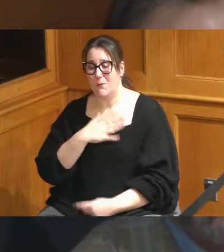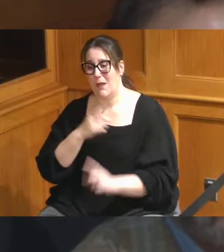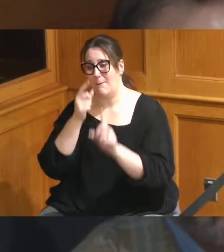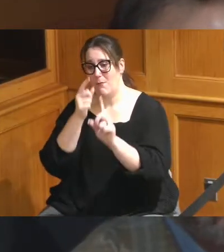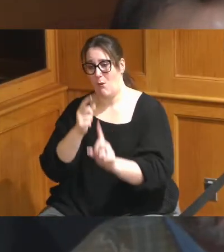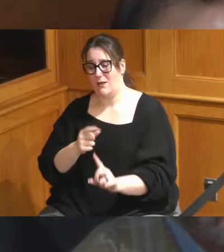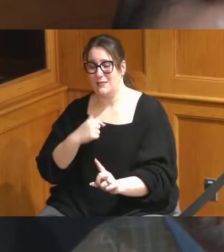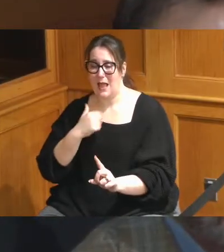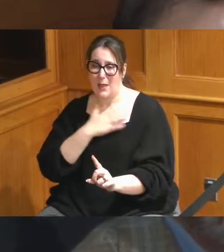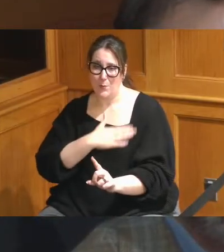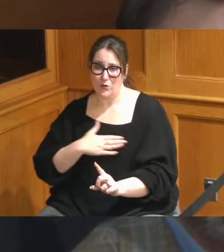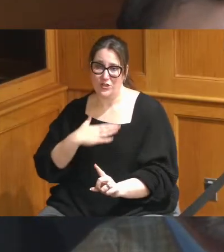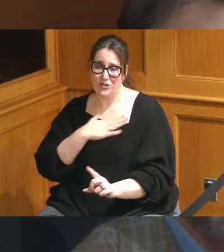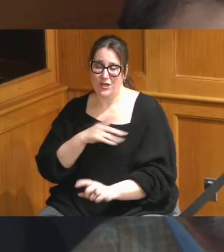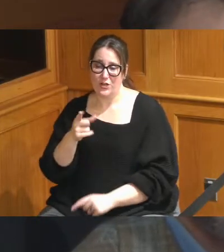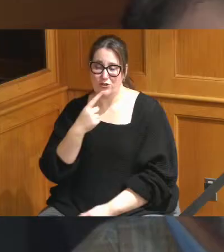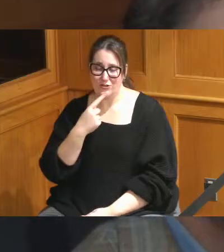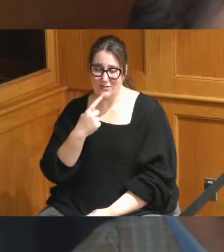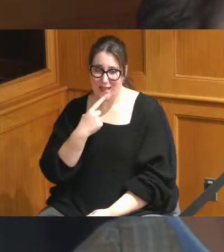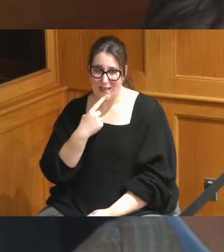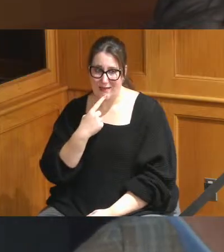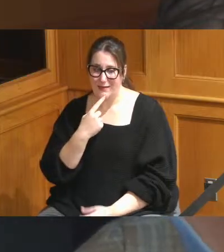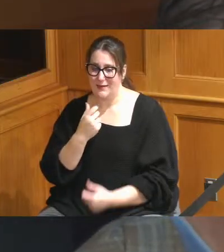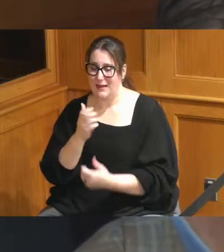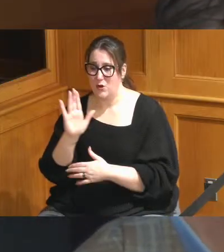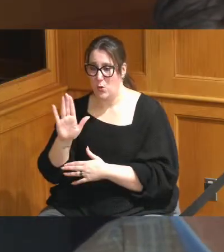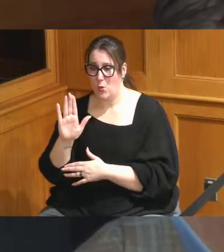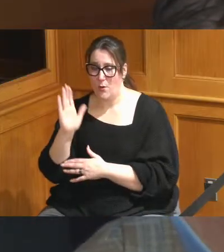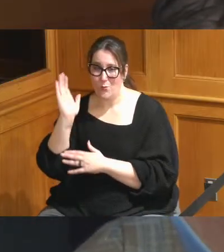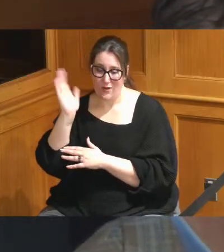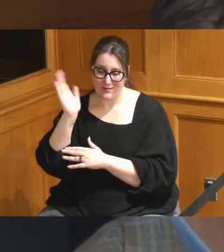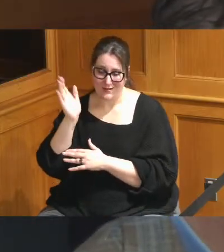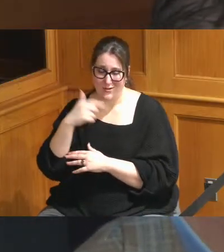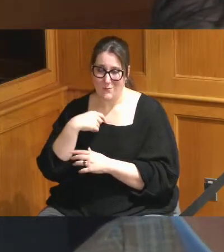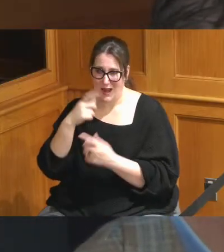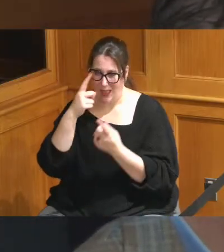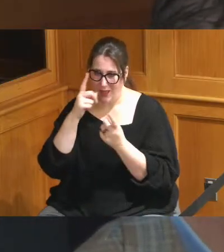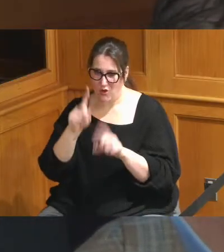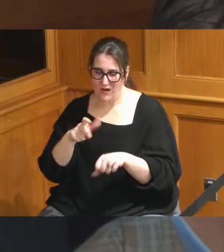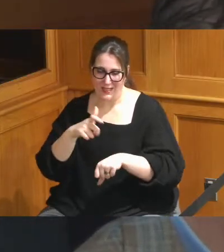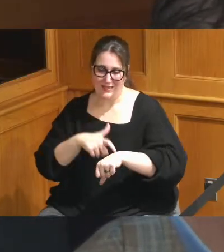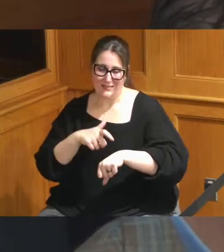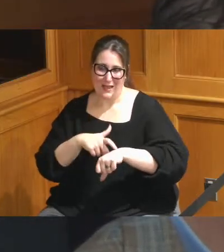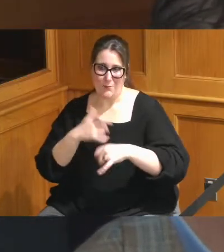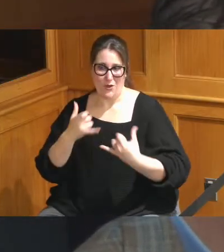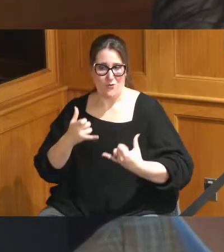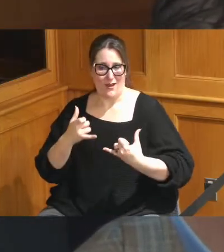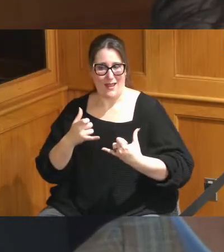I appreciate what you're saying. Uh, but I also agree the timing right now, any commitment to any